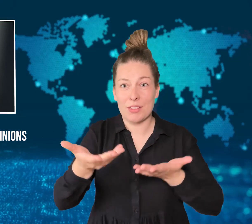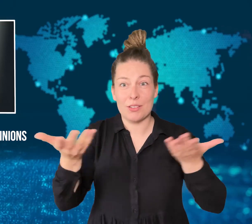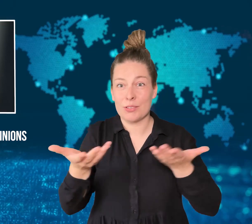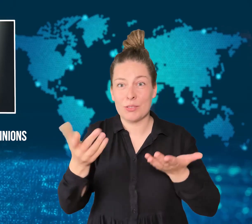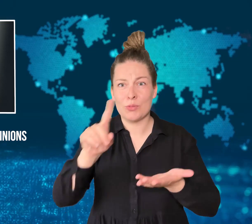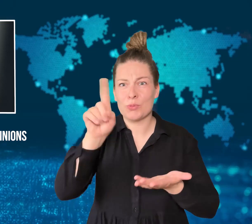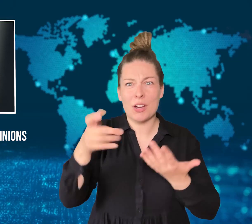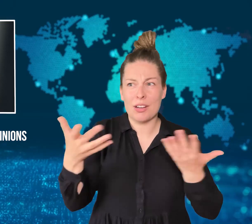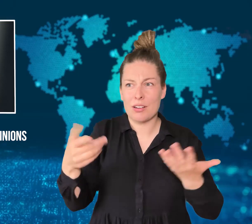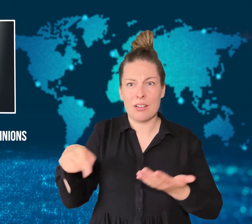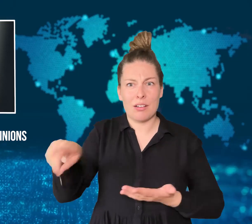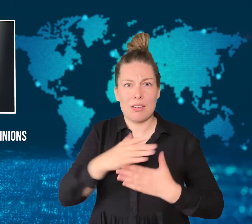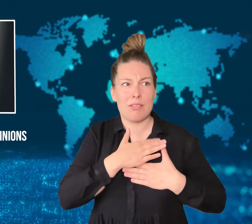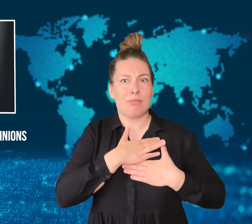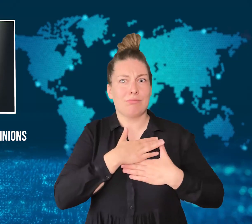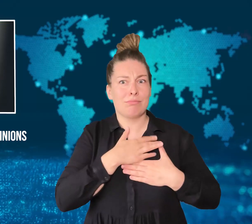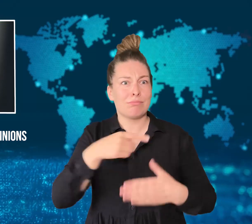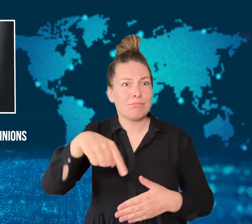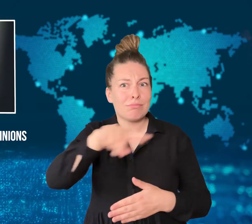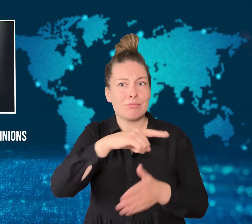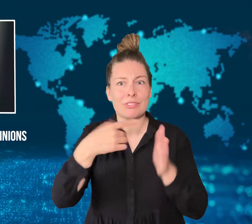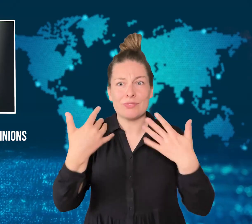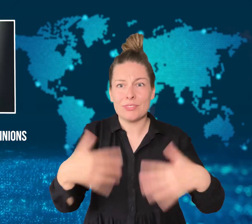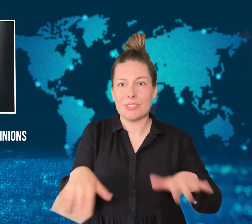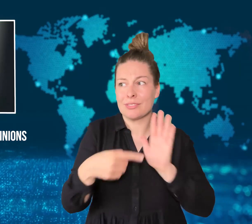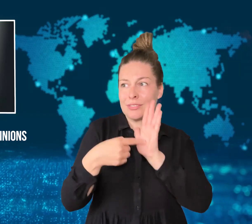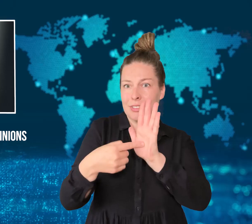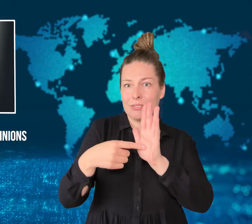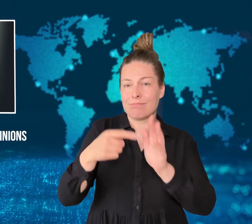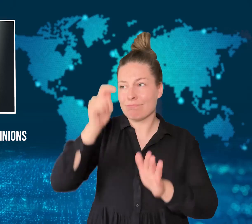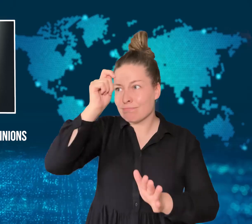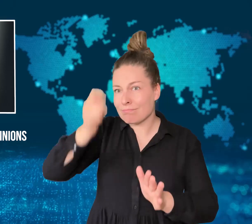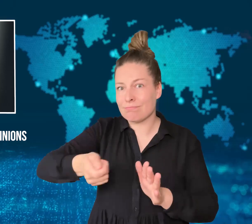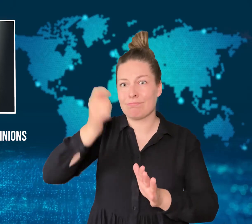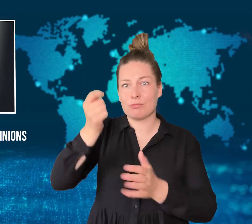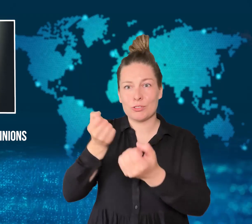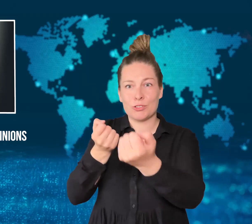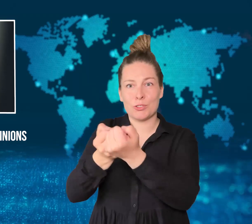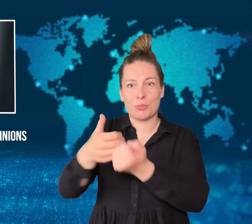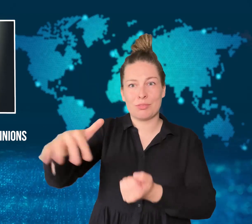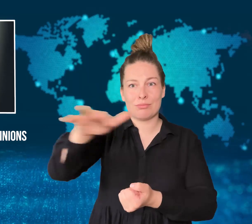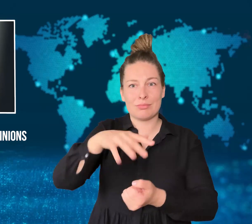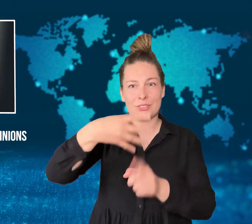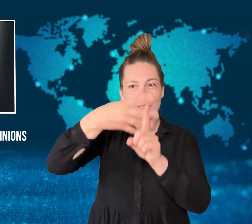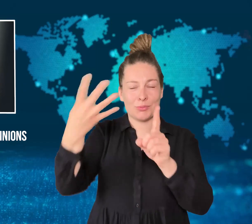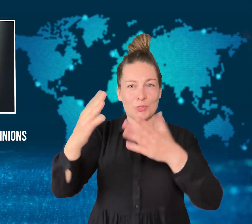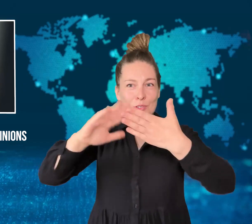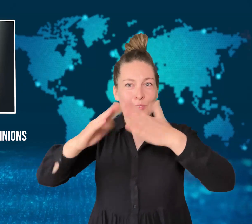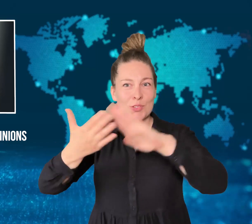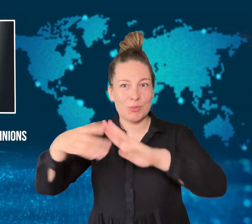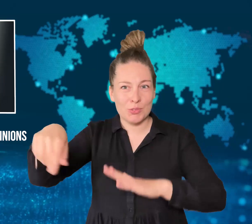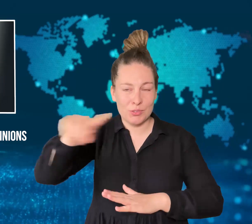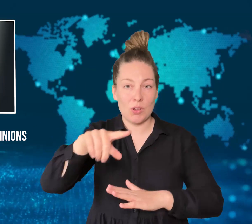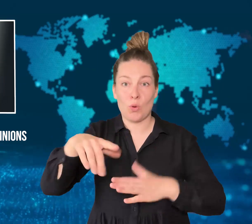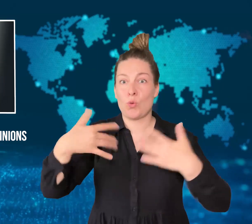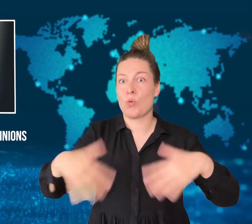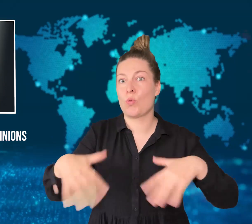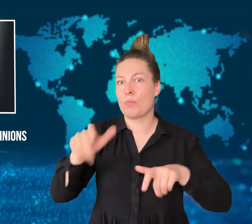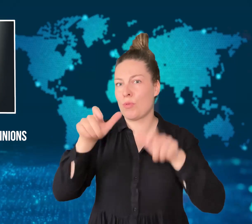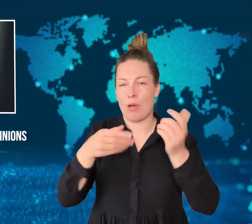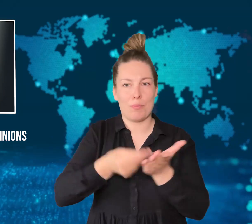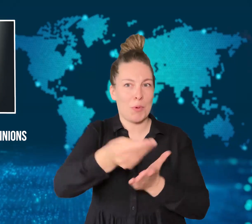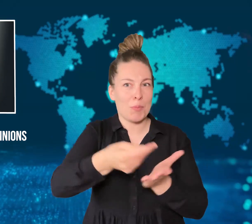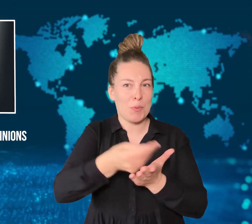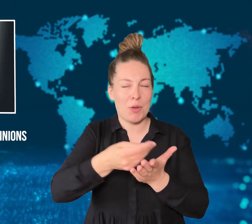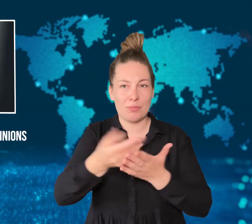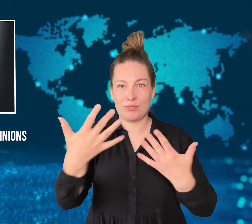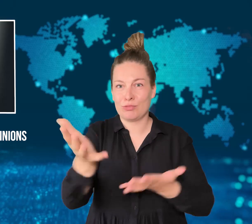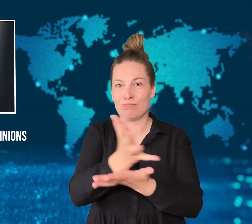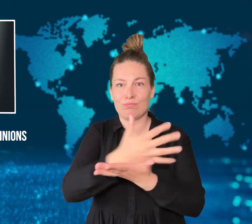their support for the captains and the teams who wanted to support the LGBTQ+ community.